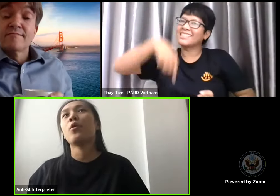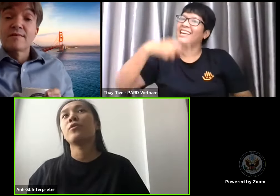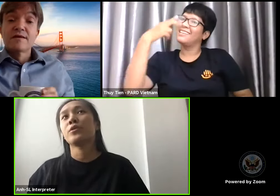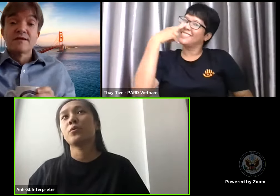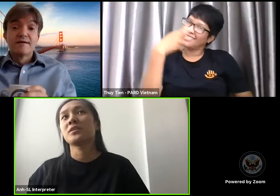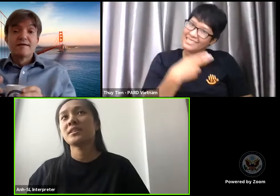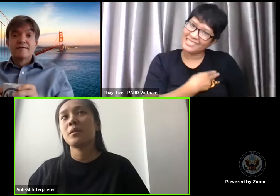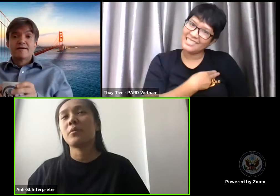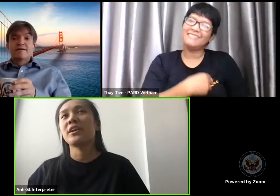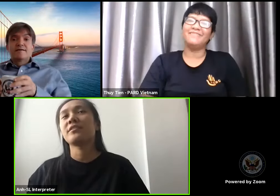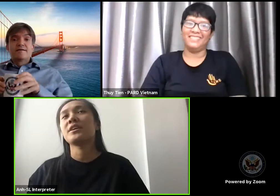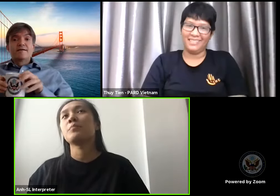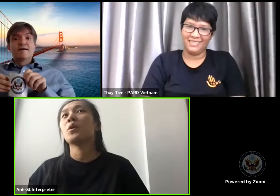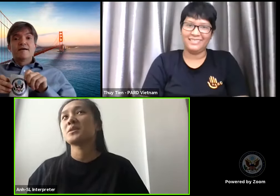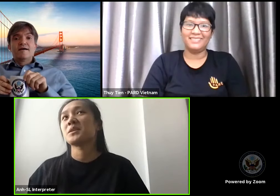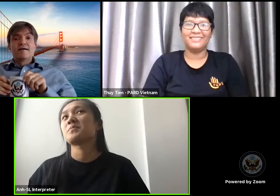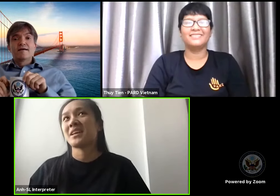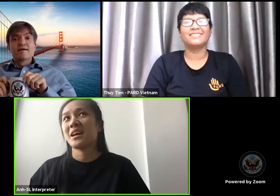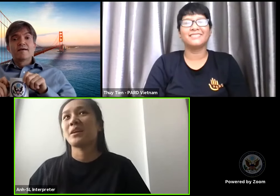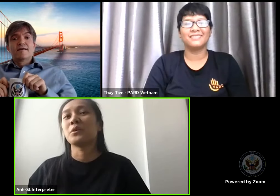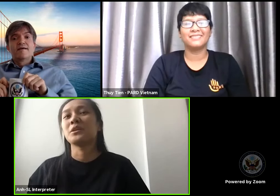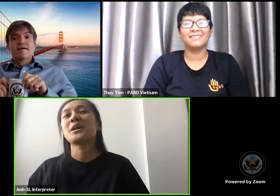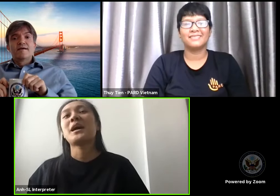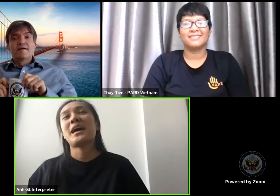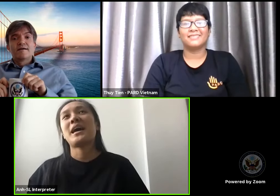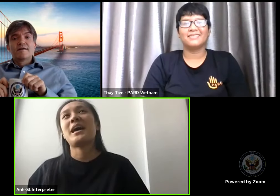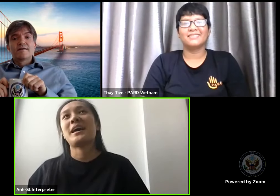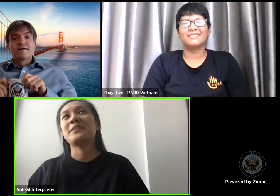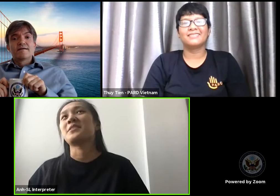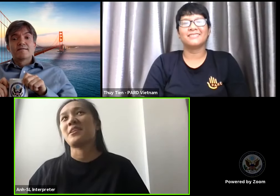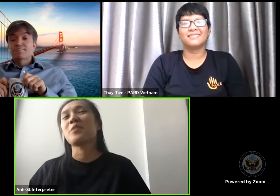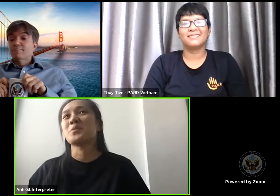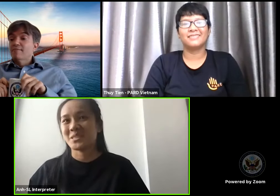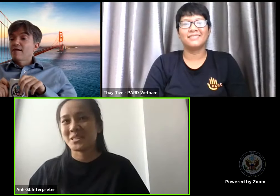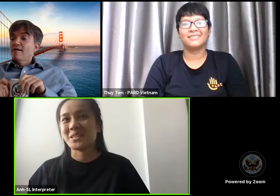over the world celebrate the importance of sign language and the deaf community.